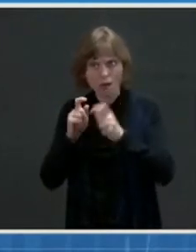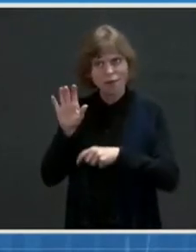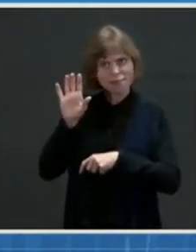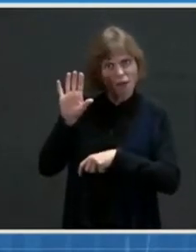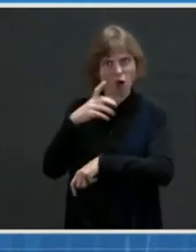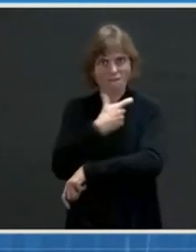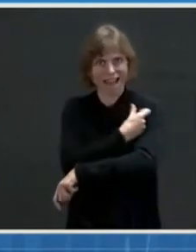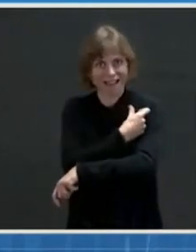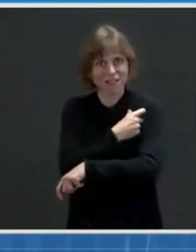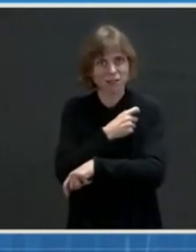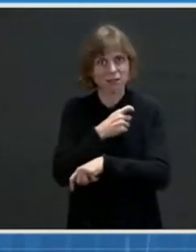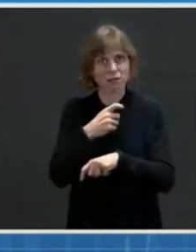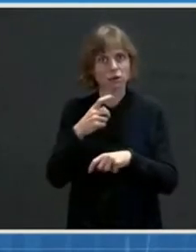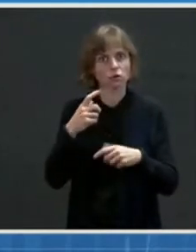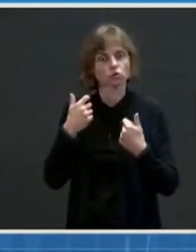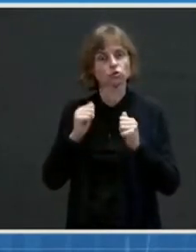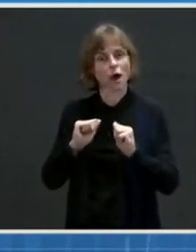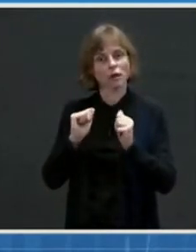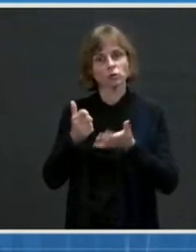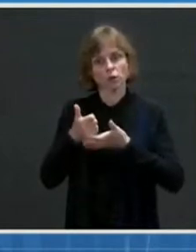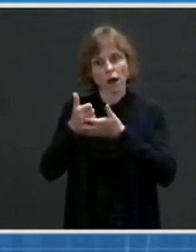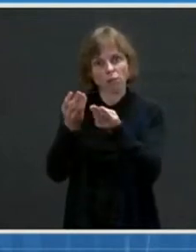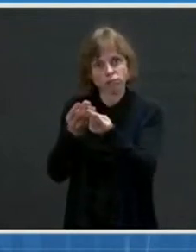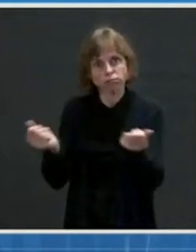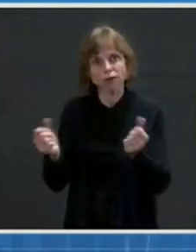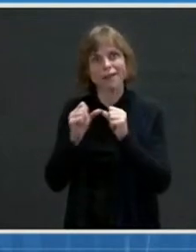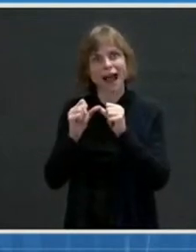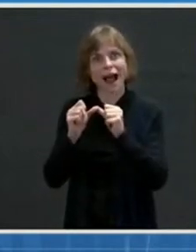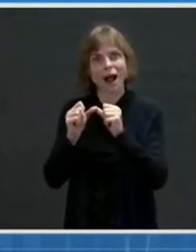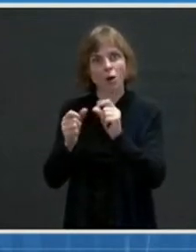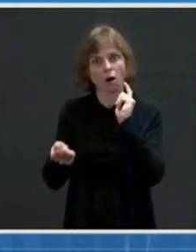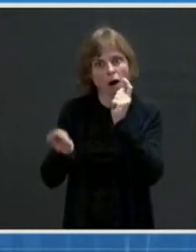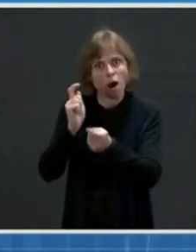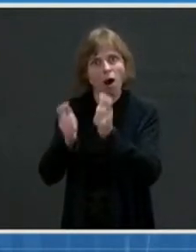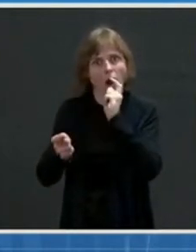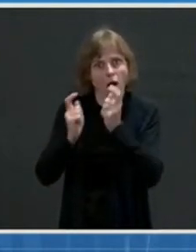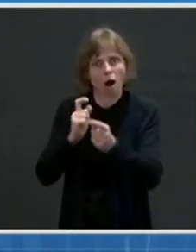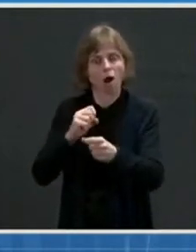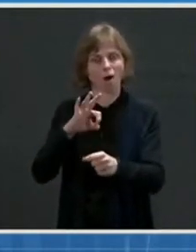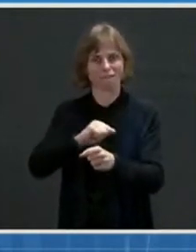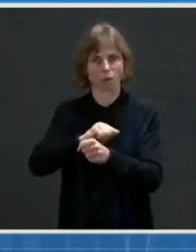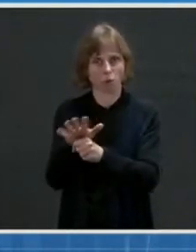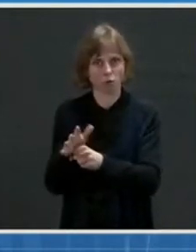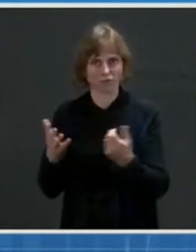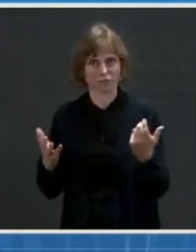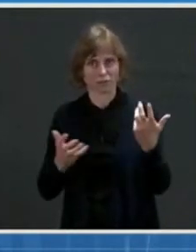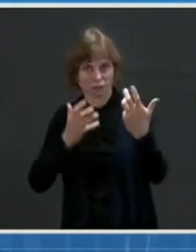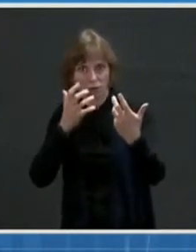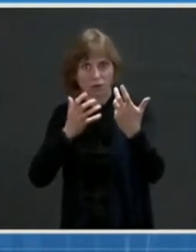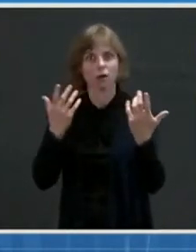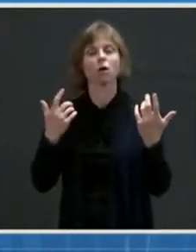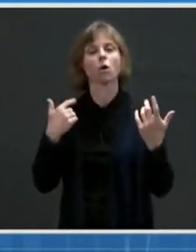CAN ADDRESS AND MODIFY THEIR VACCINES TO ADDRESS THE ON